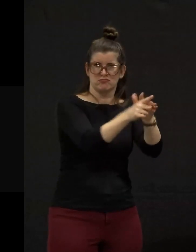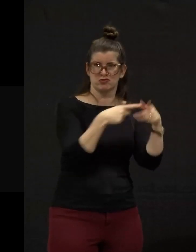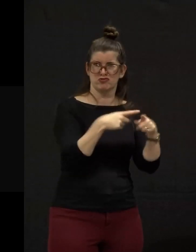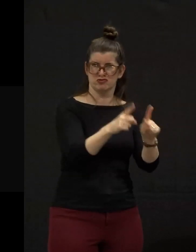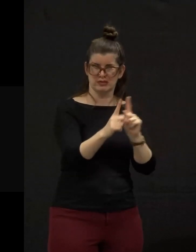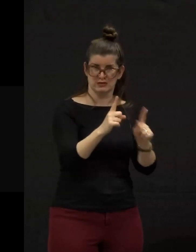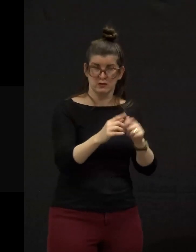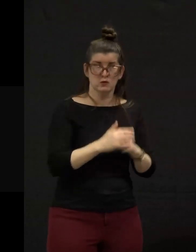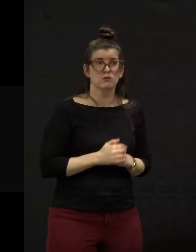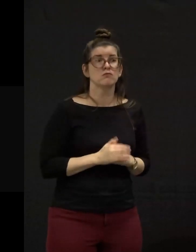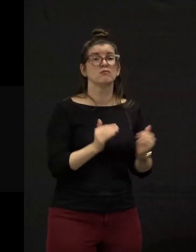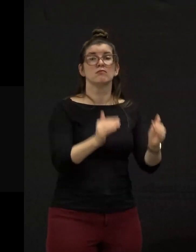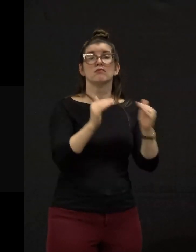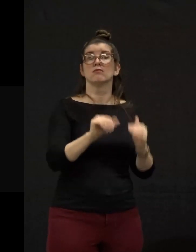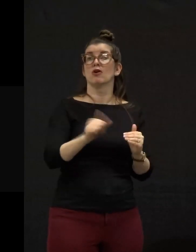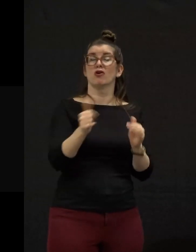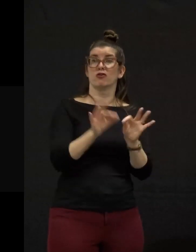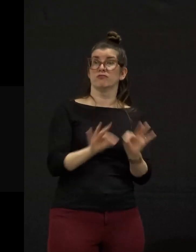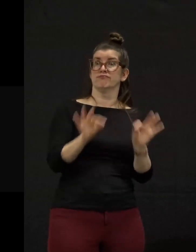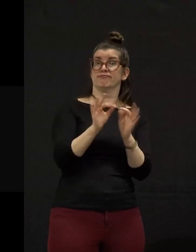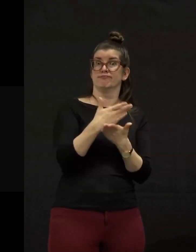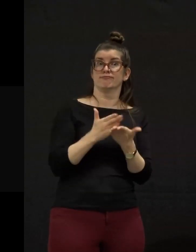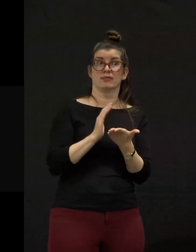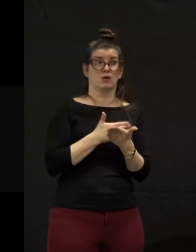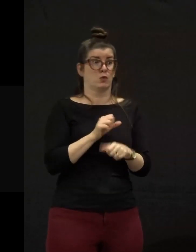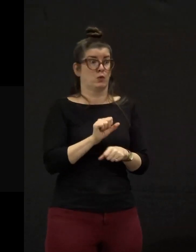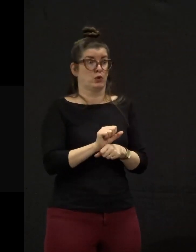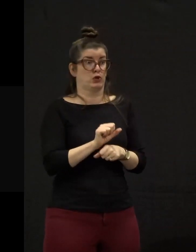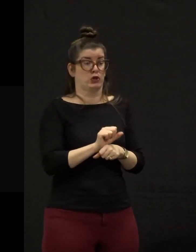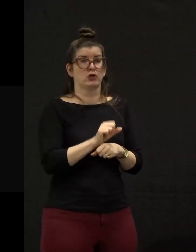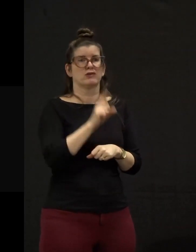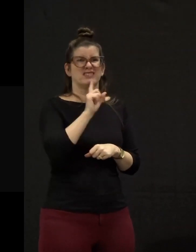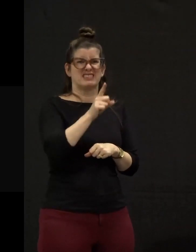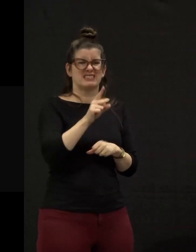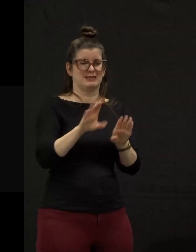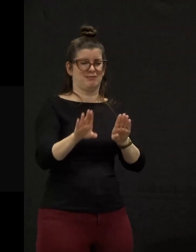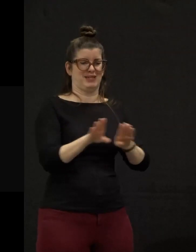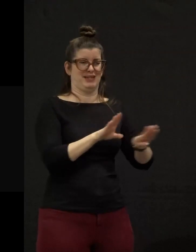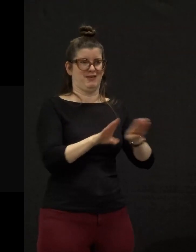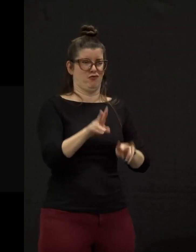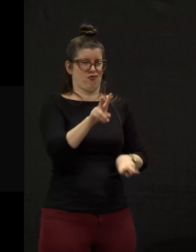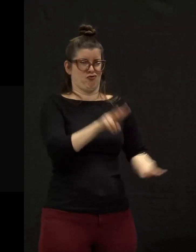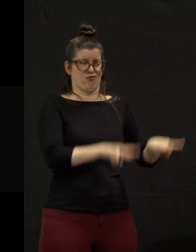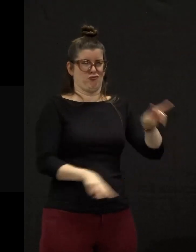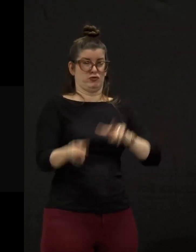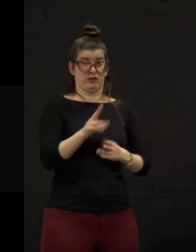Another essential aspect of our work is the behavioral observations part.